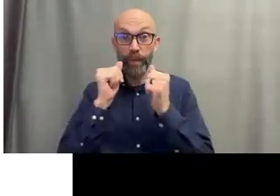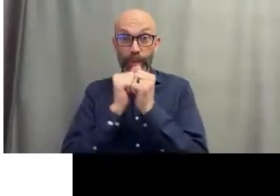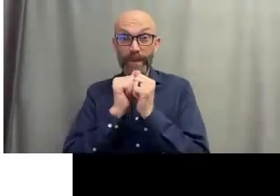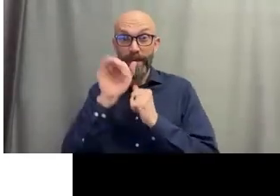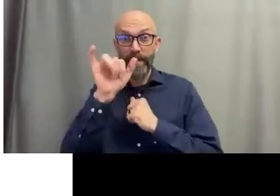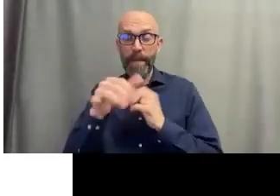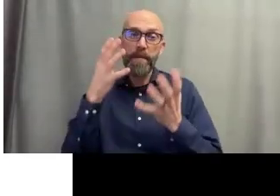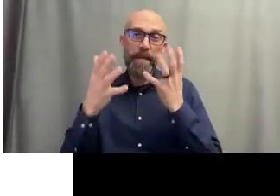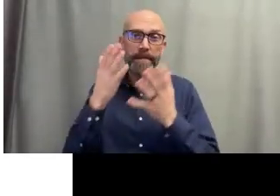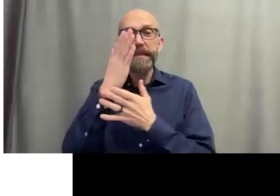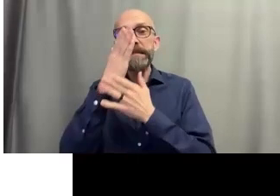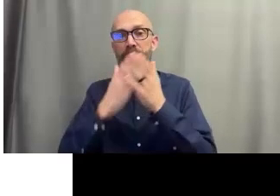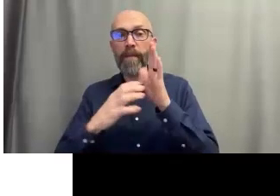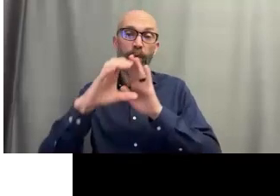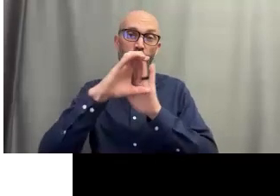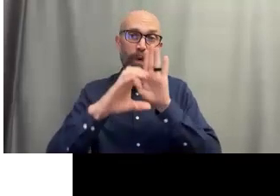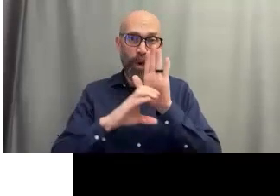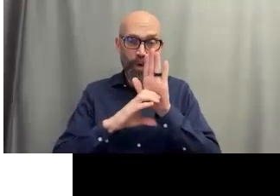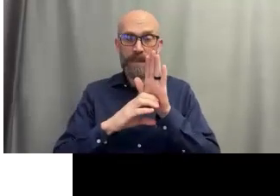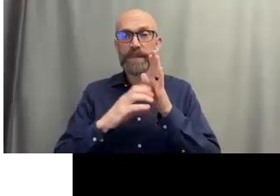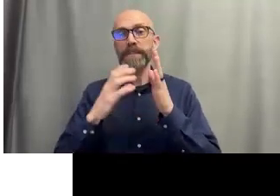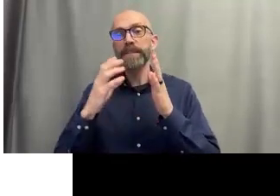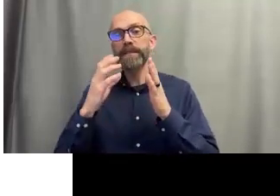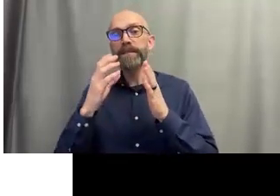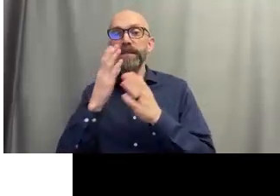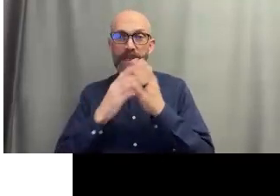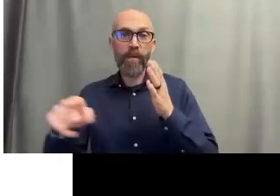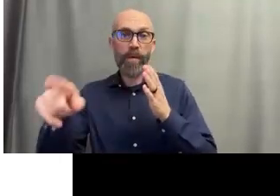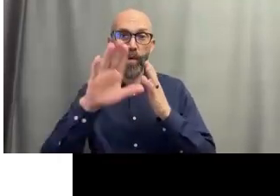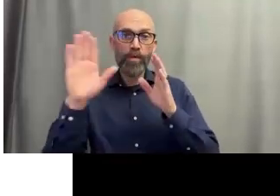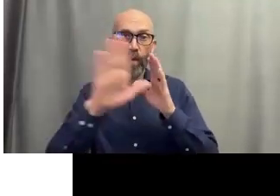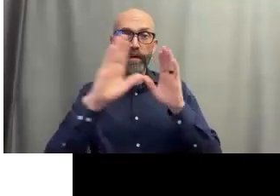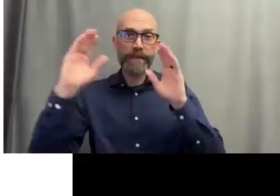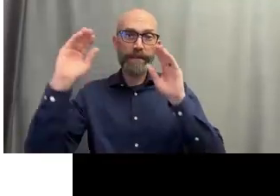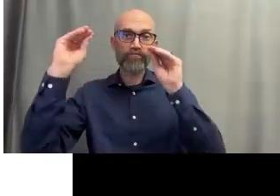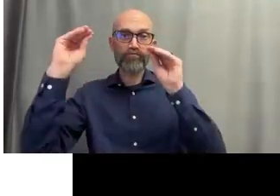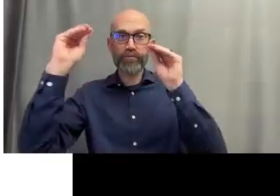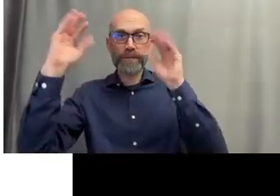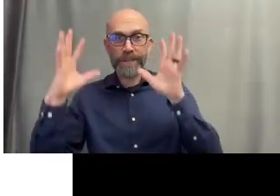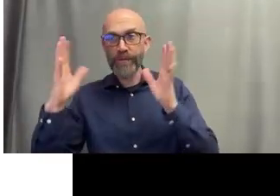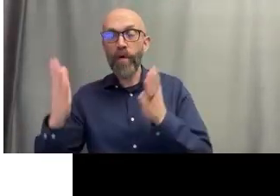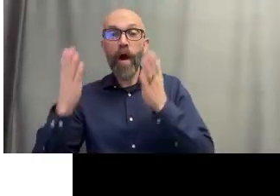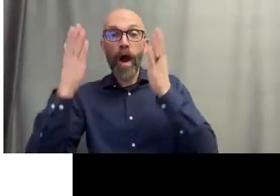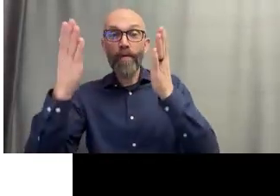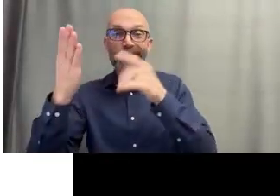Maybe you have some courses that some of your instructors are teaching or offering at zero cost.